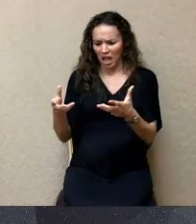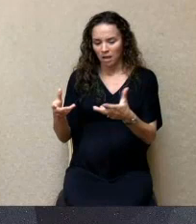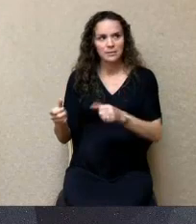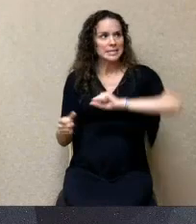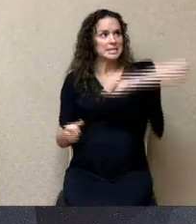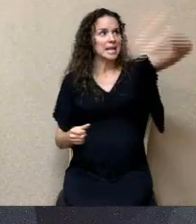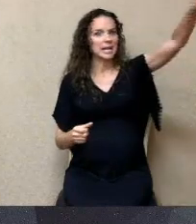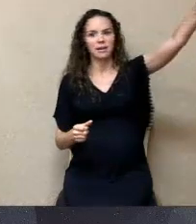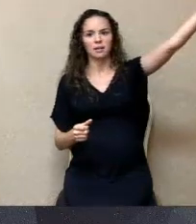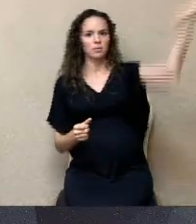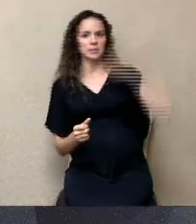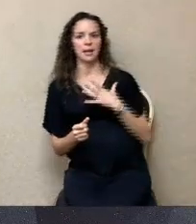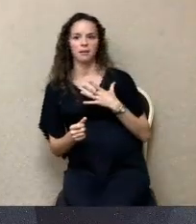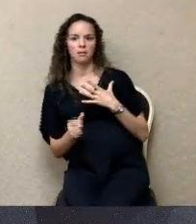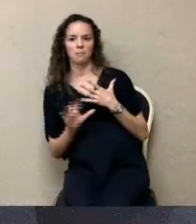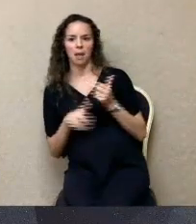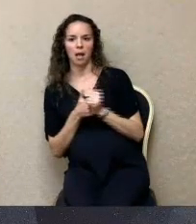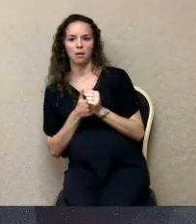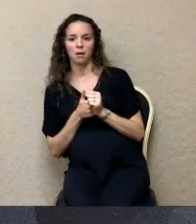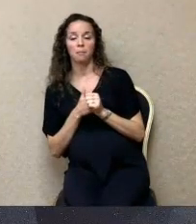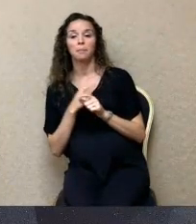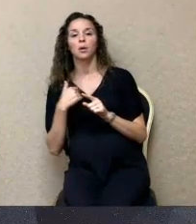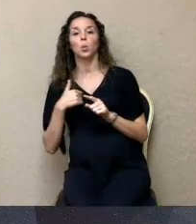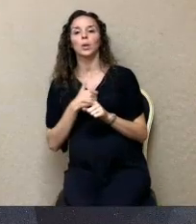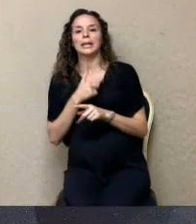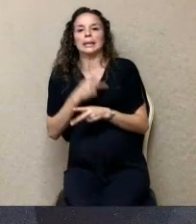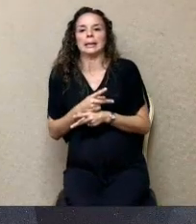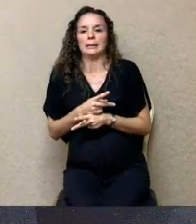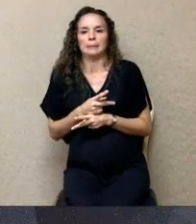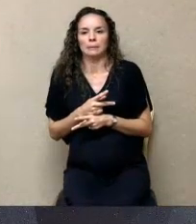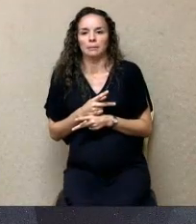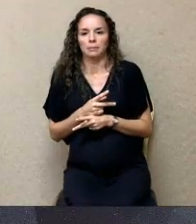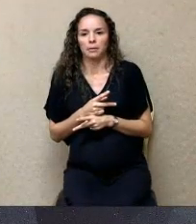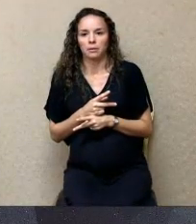But we keep devices, so just even in that mailing time we